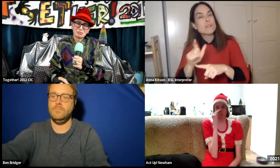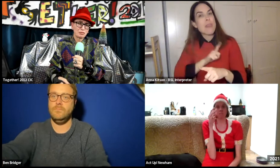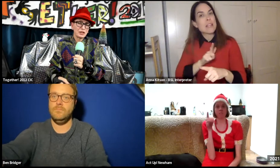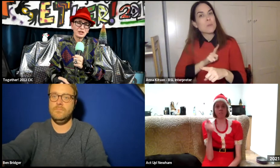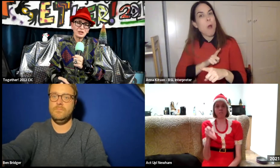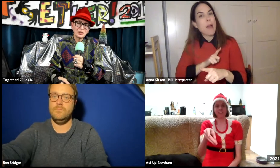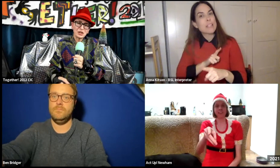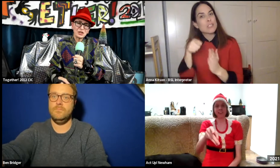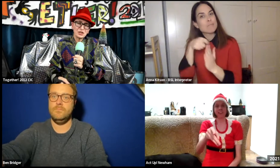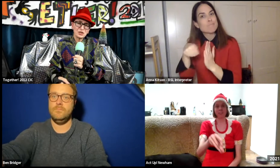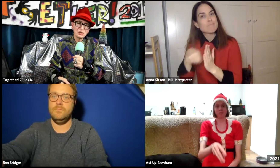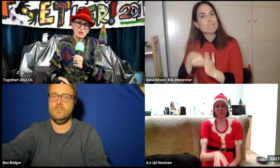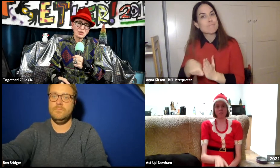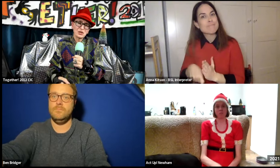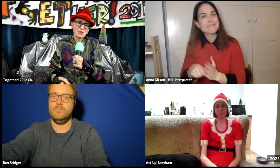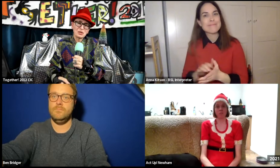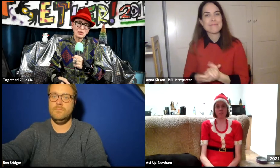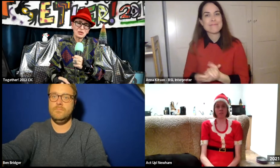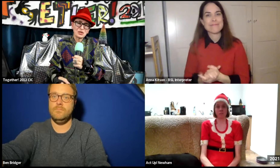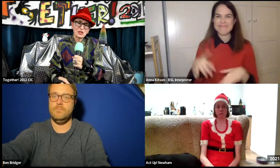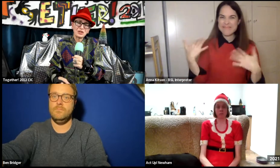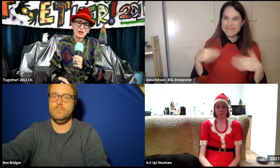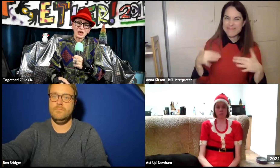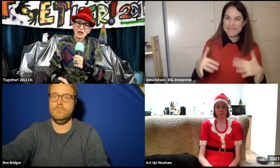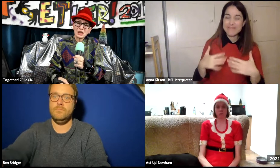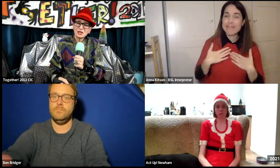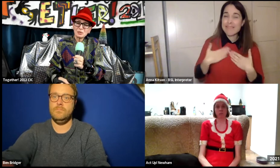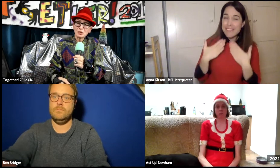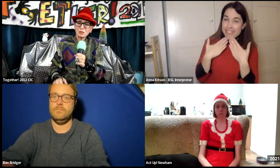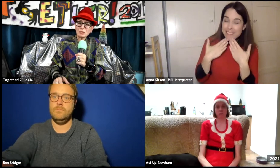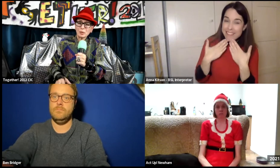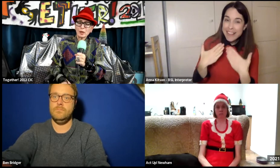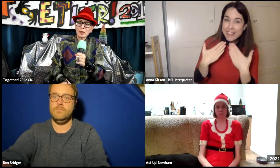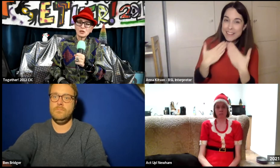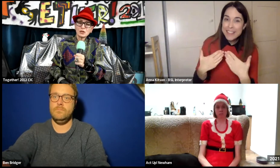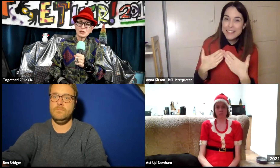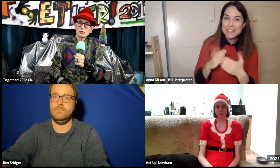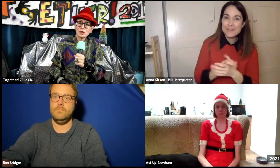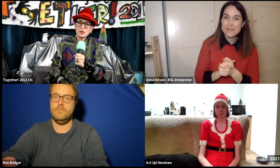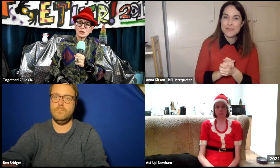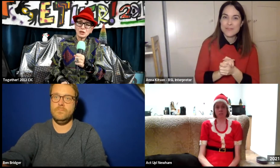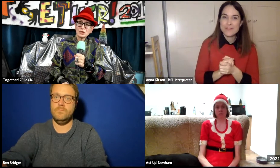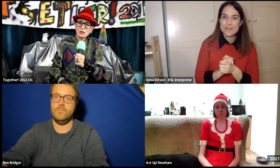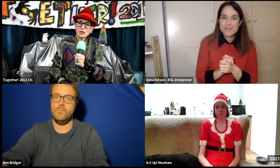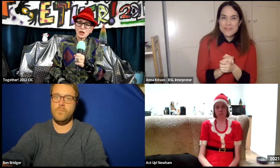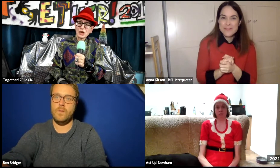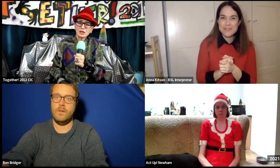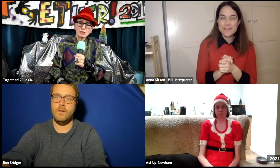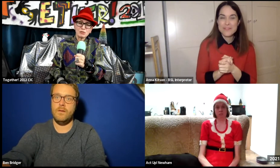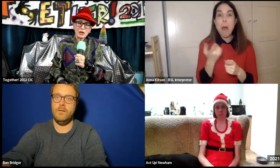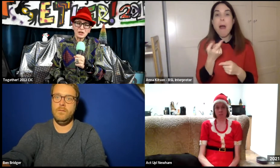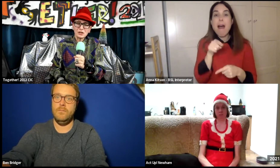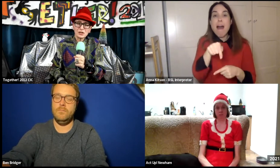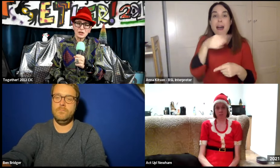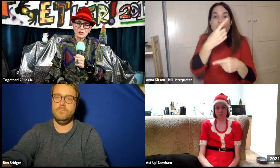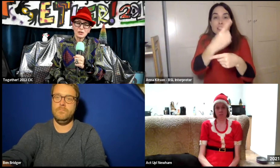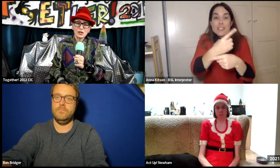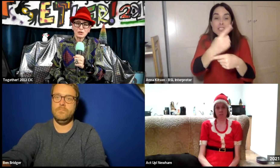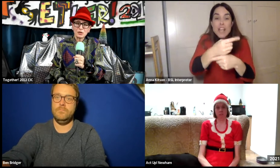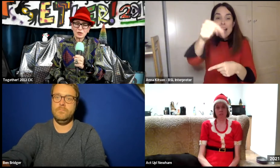Brilliant, thank you so much Sterre. I'm just reading in the chat, Rene says Sterre, that's a